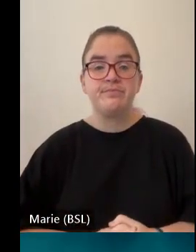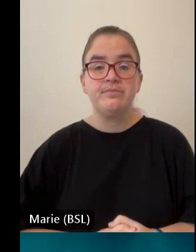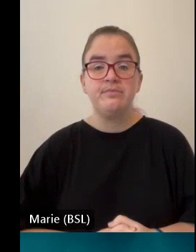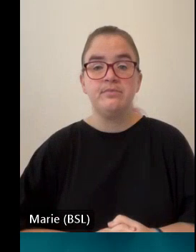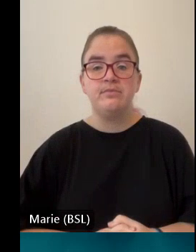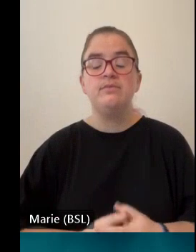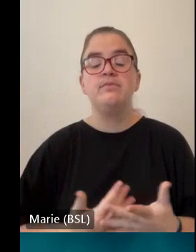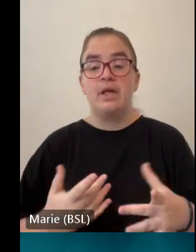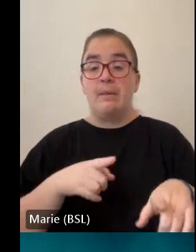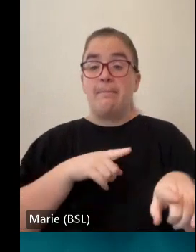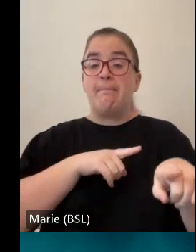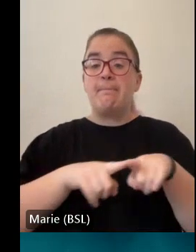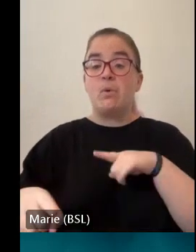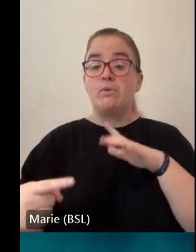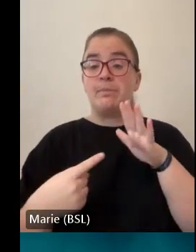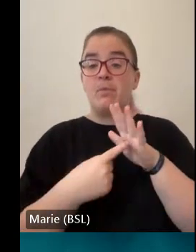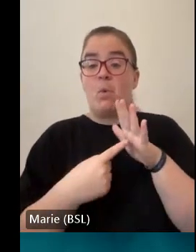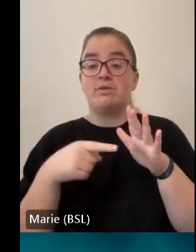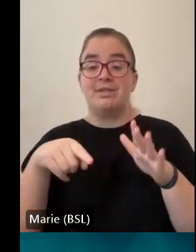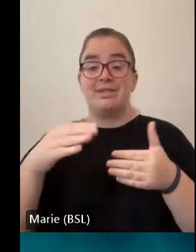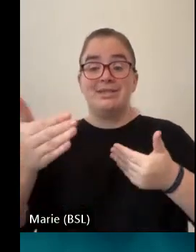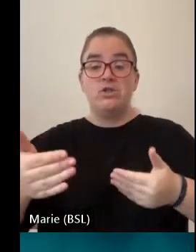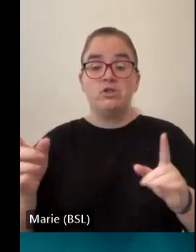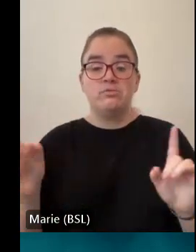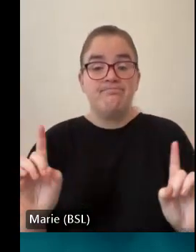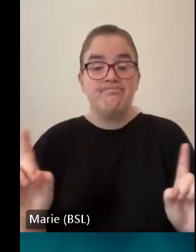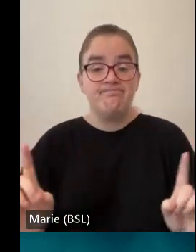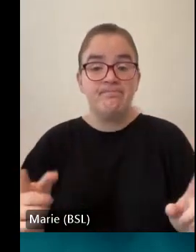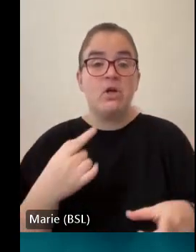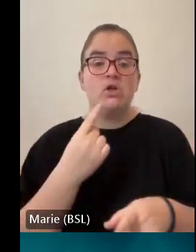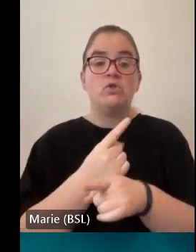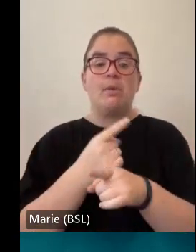And then I suppose the most important bit of this session